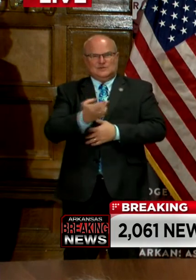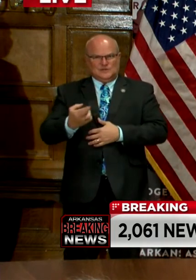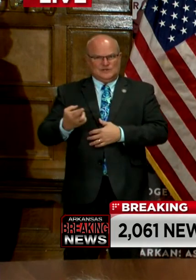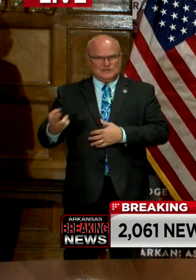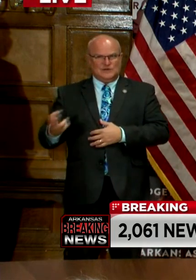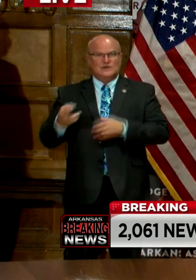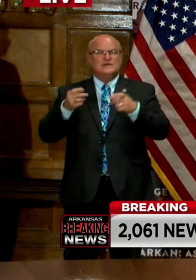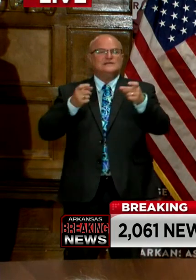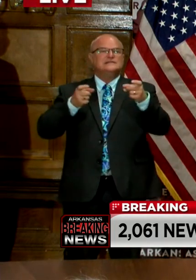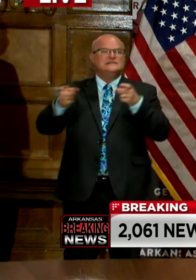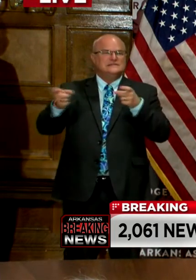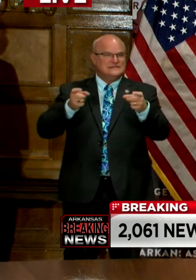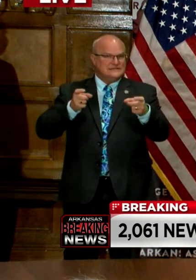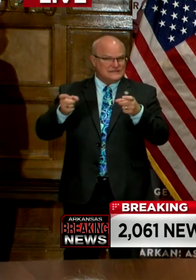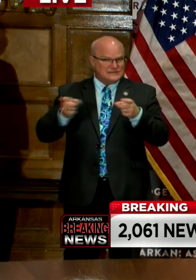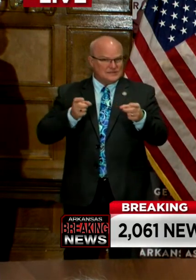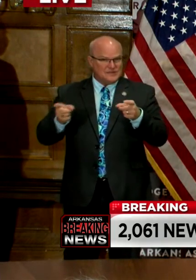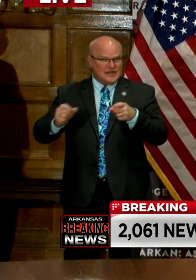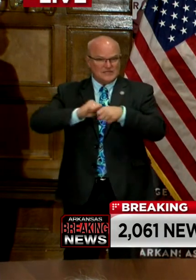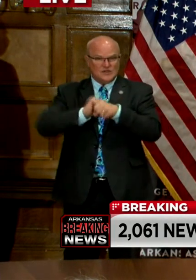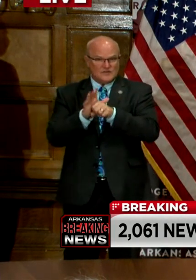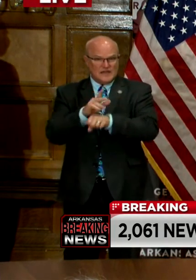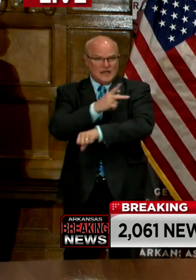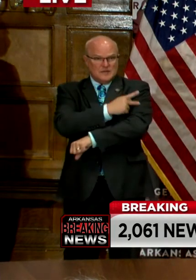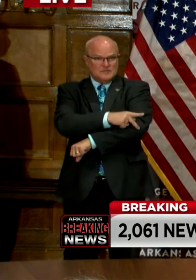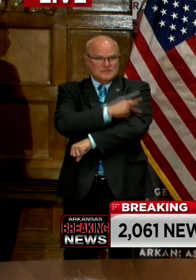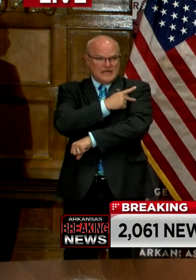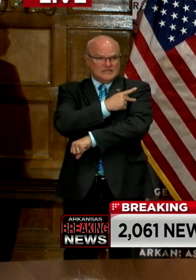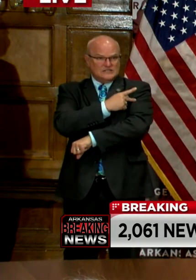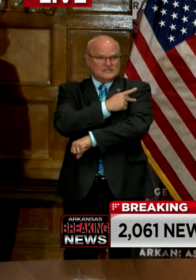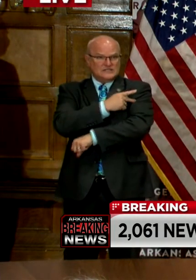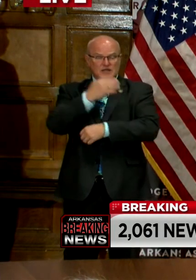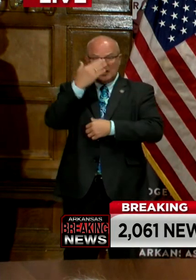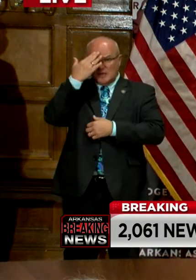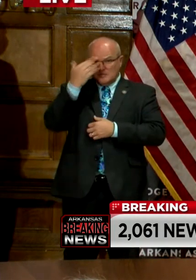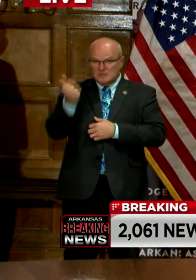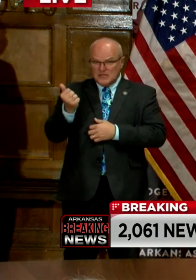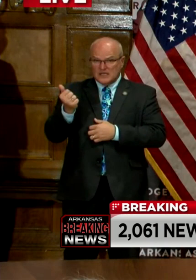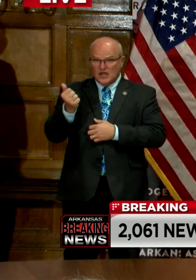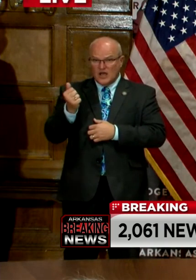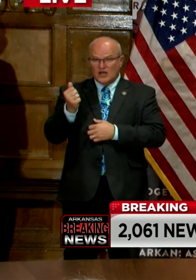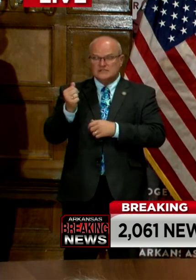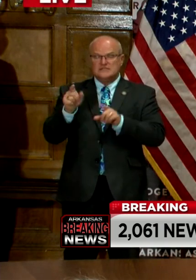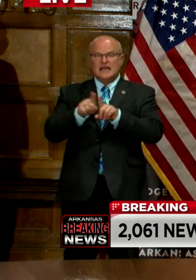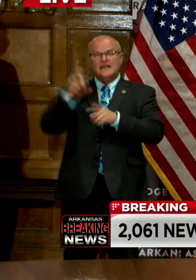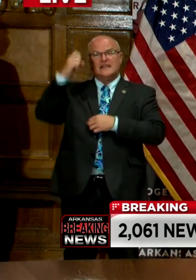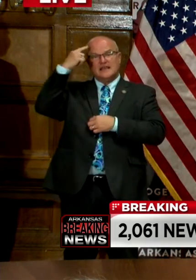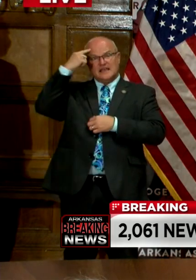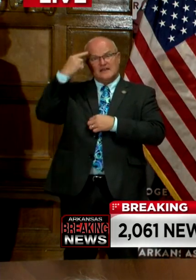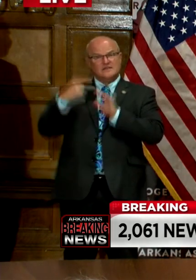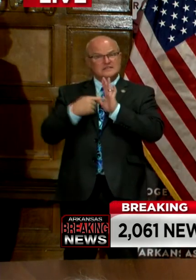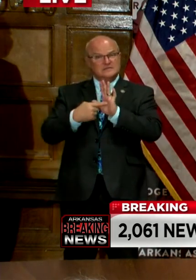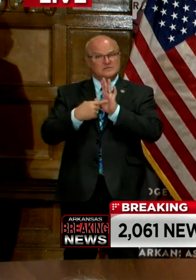UNDER PRESENT CIRCUMSTANCES BUT IT MAY PROVIDE US WITH AN ENHANCED RESOURCE TO MANAGE